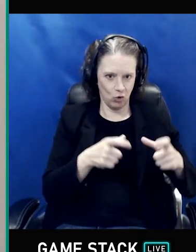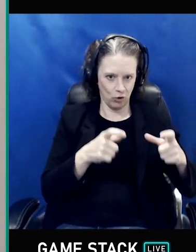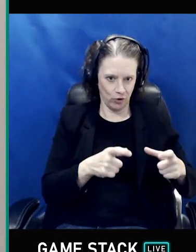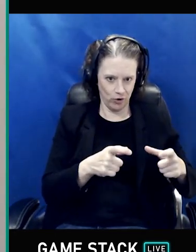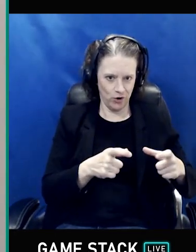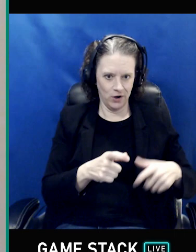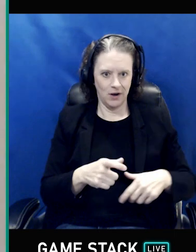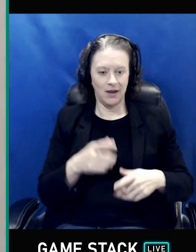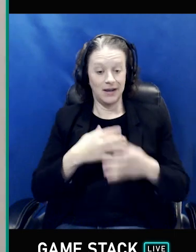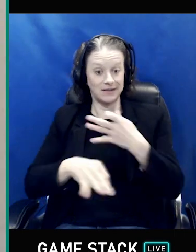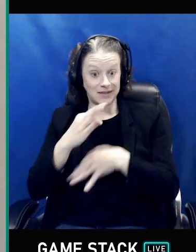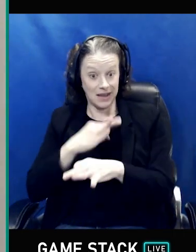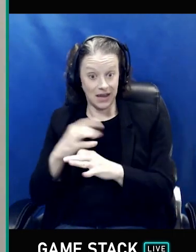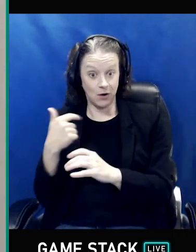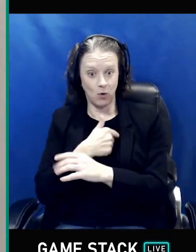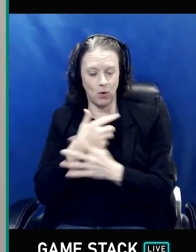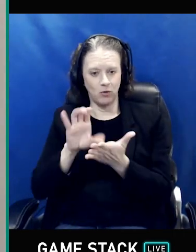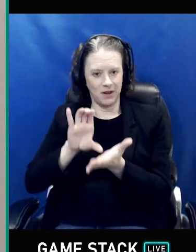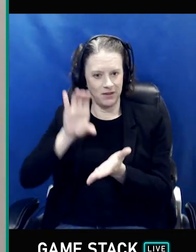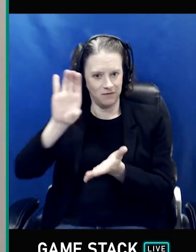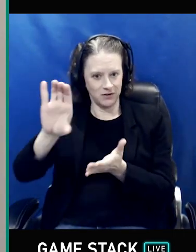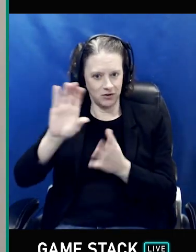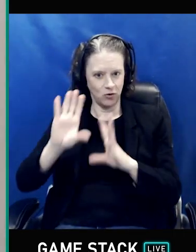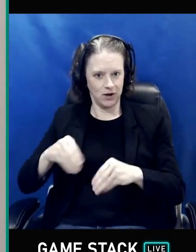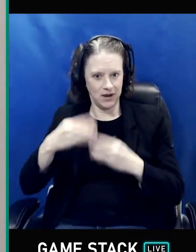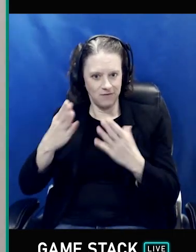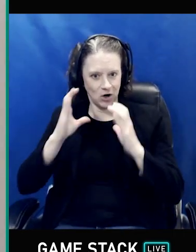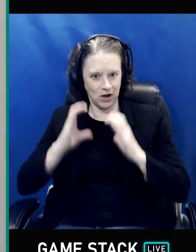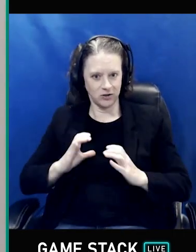our customers what they truly deserve. Thank you.